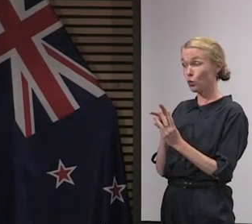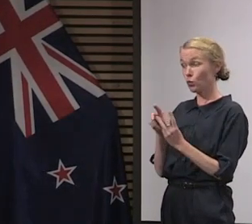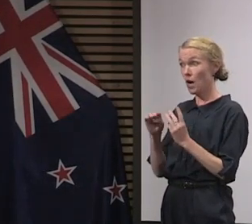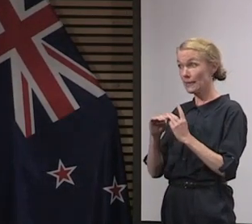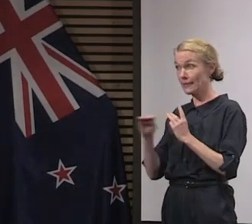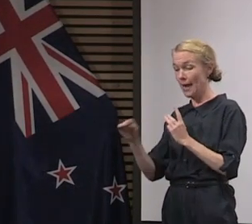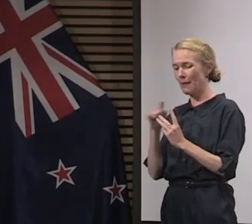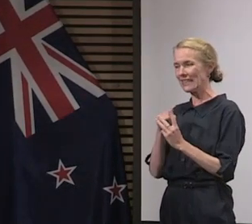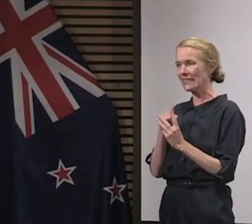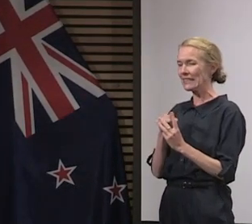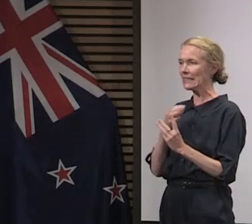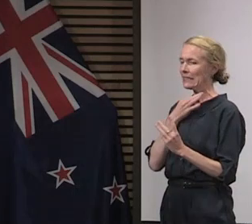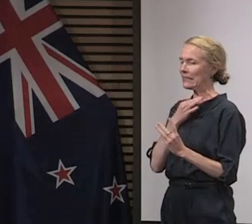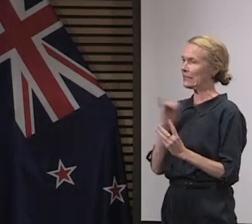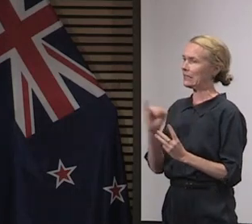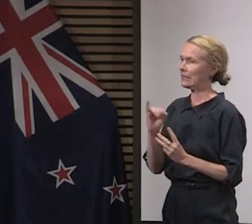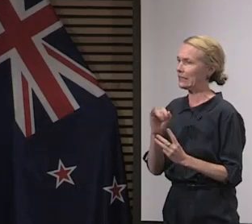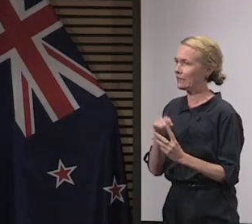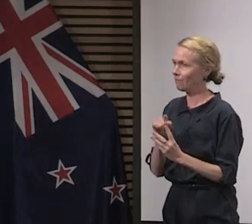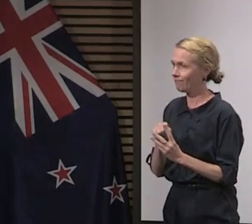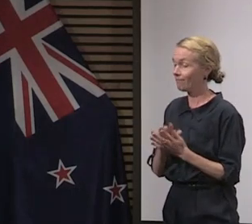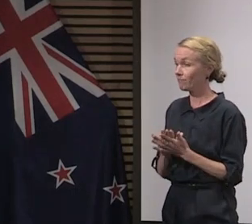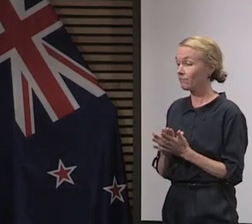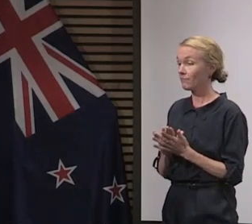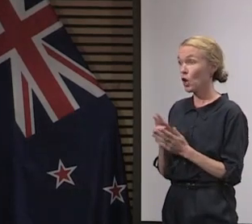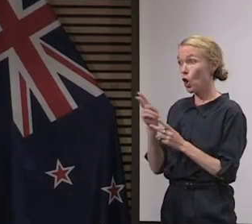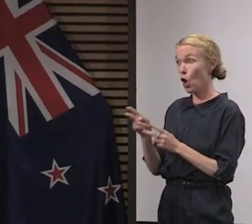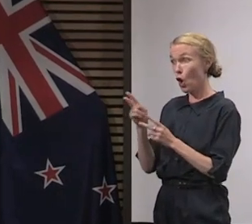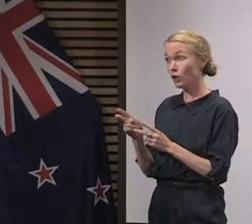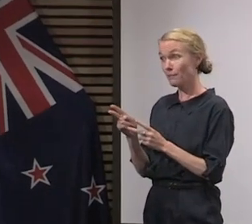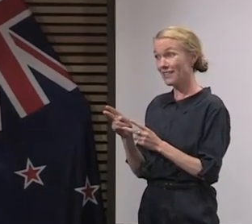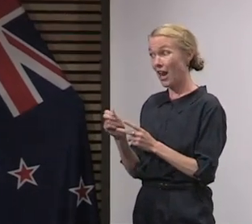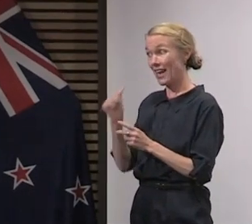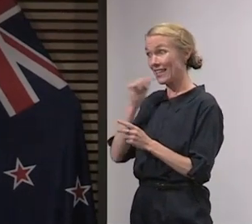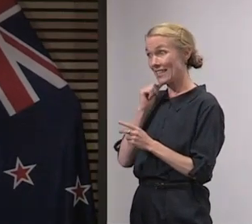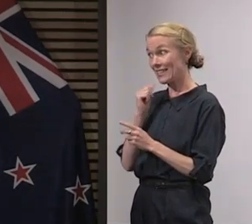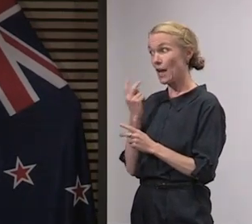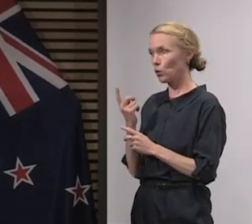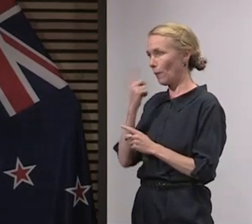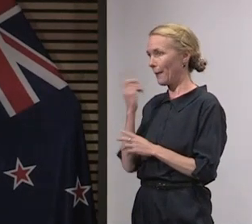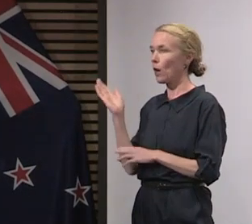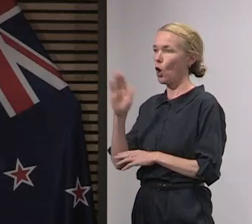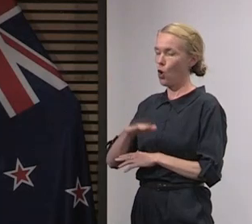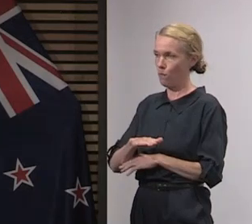the people in ICU are in a stable condition and one is classified as being in